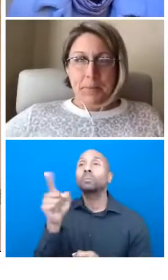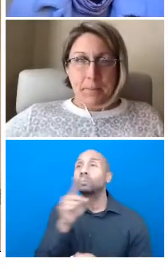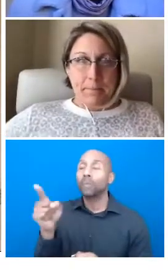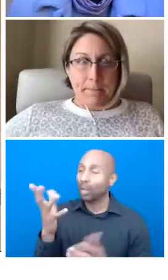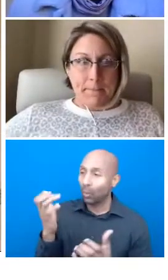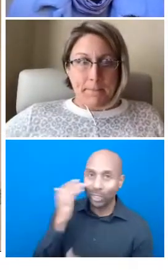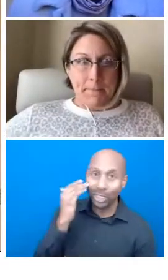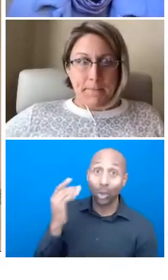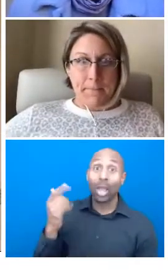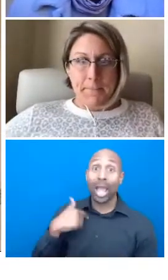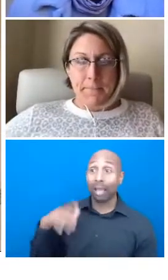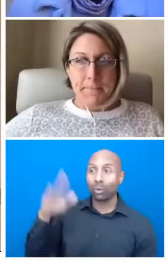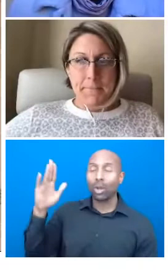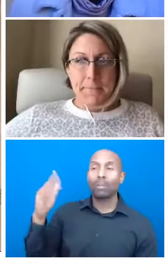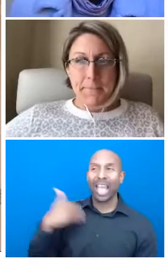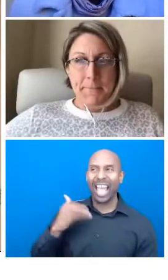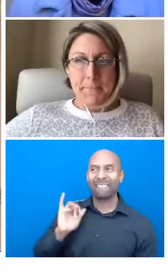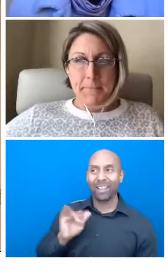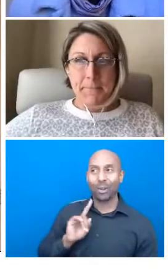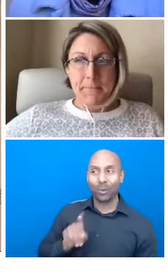And now I've met someone.